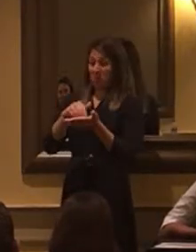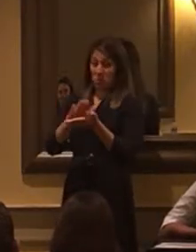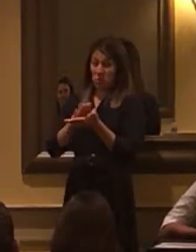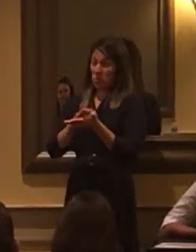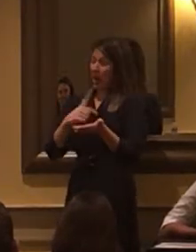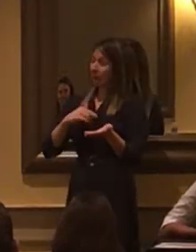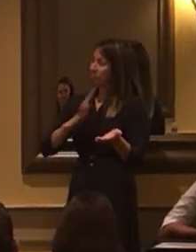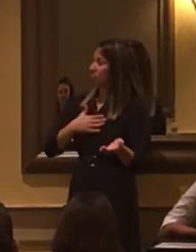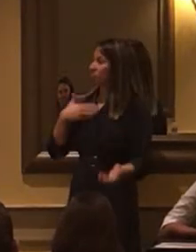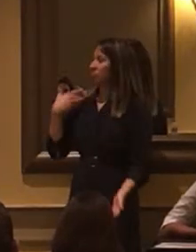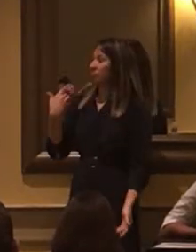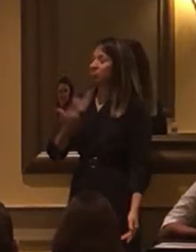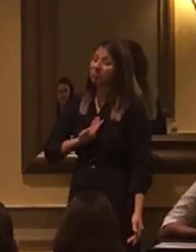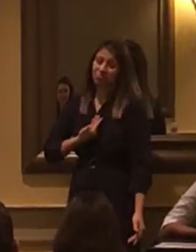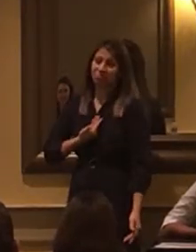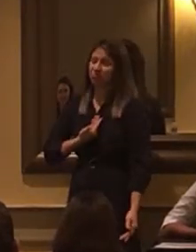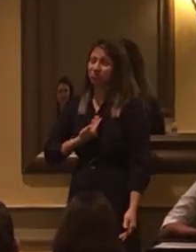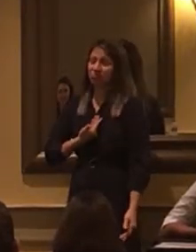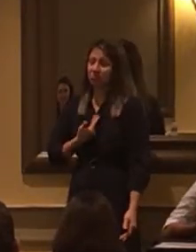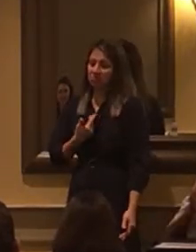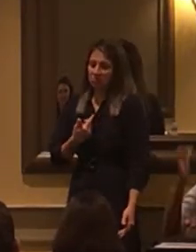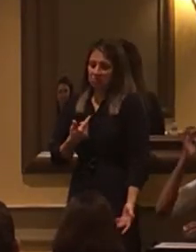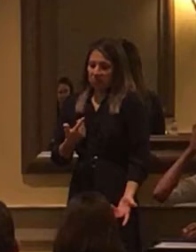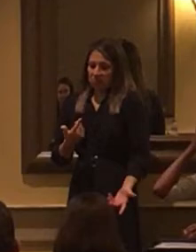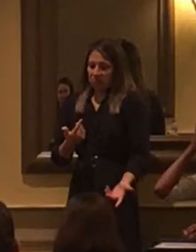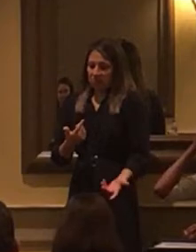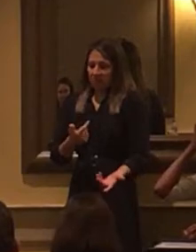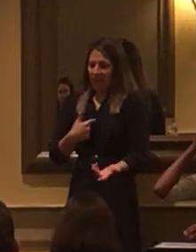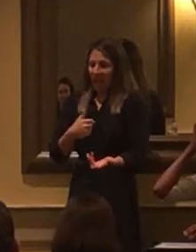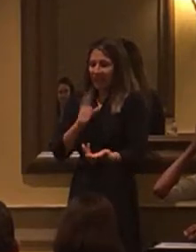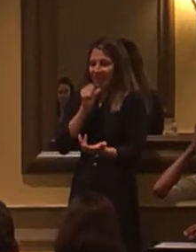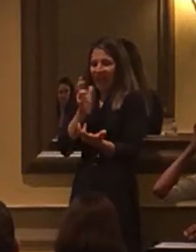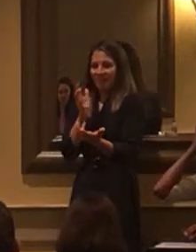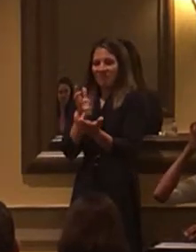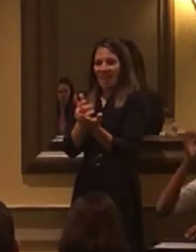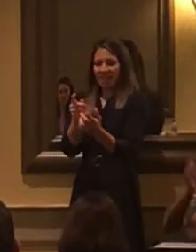that I did not fit into this mold that everyone else did